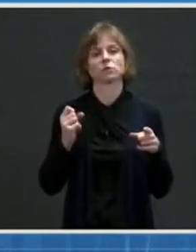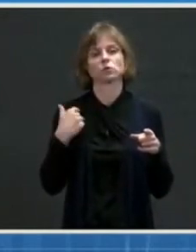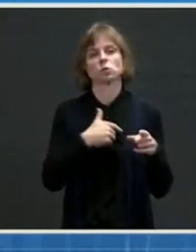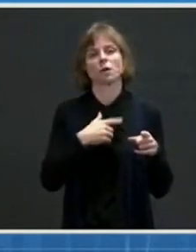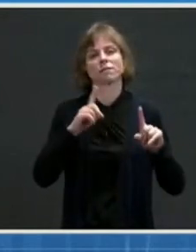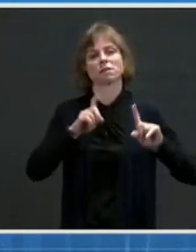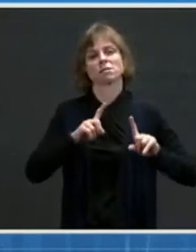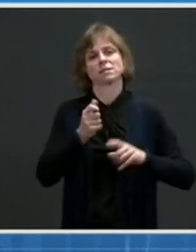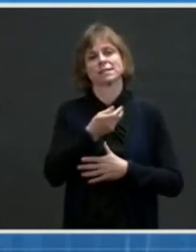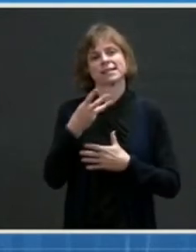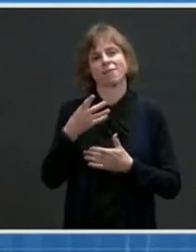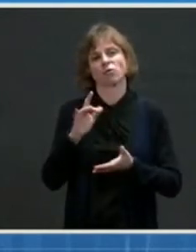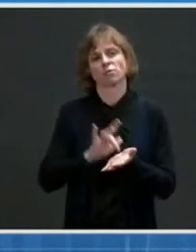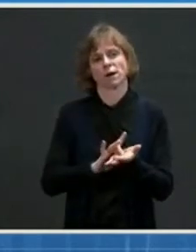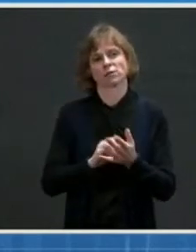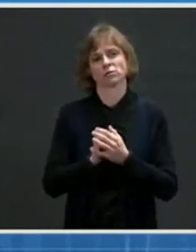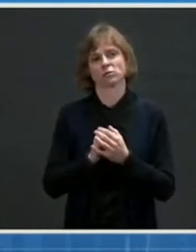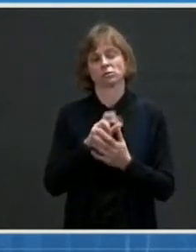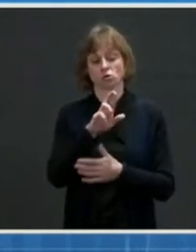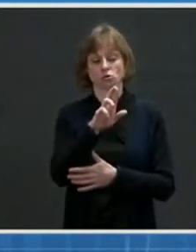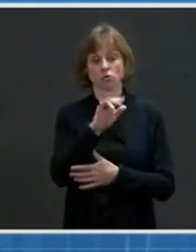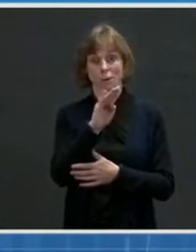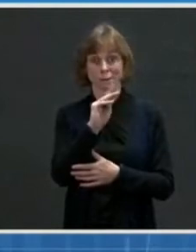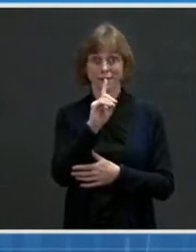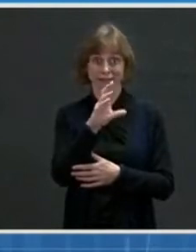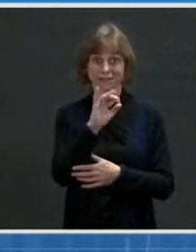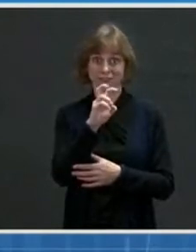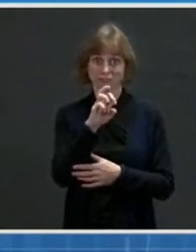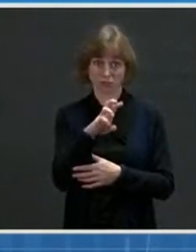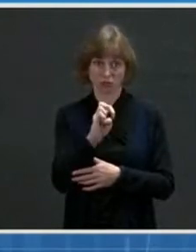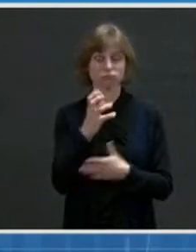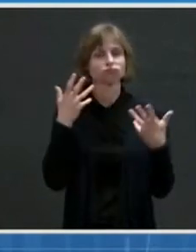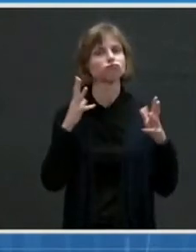AND IN THAT REGARD OF A VARIETY